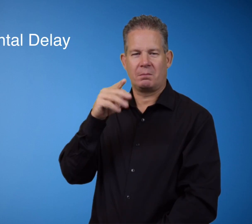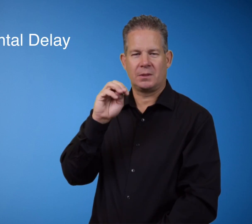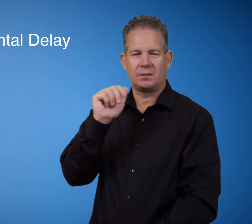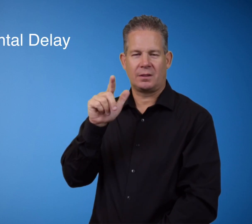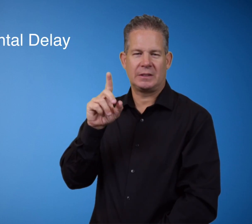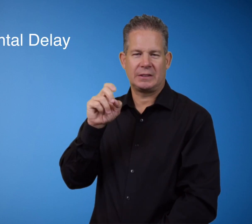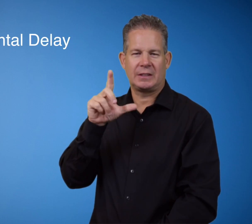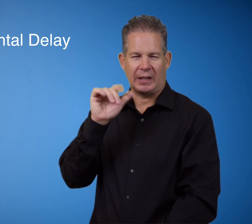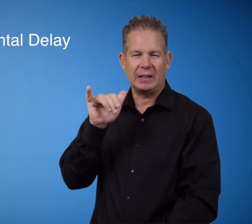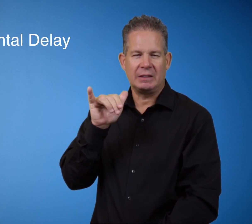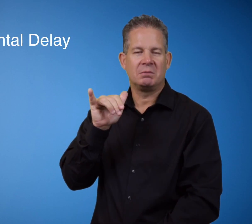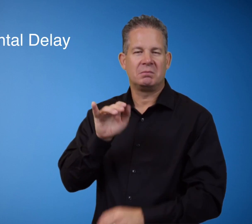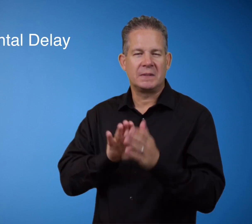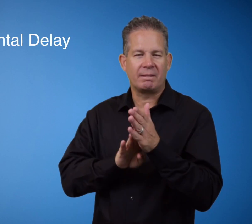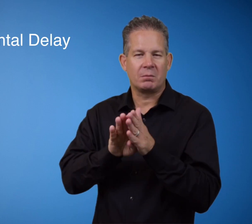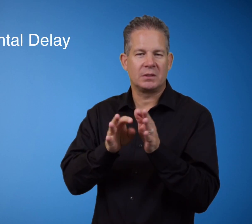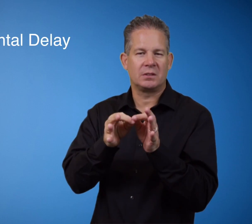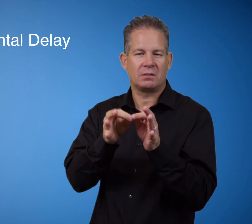Developmental delay.